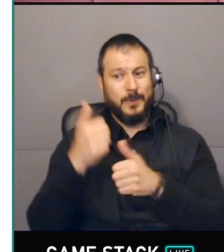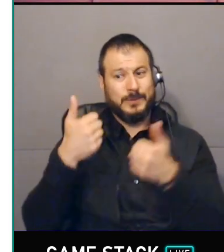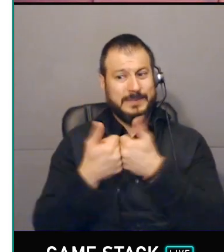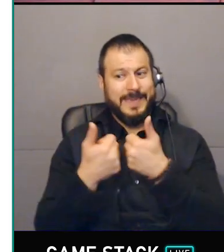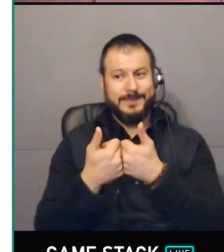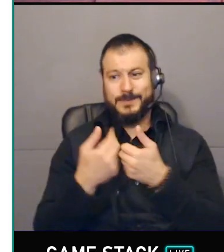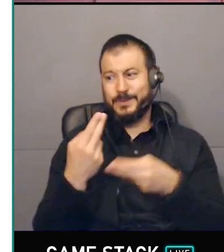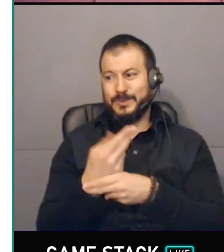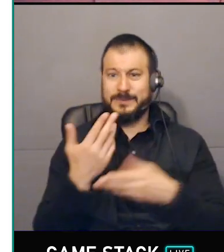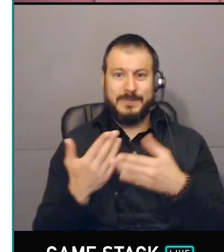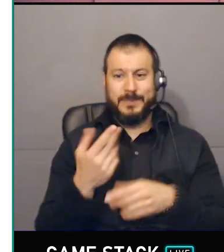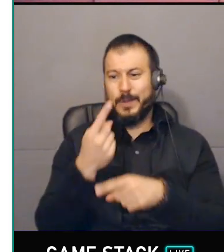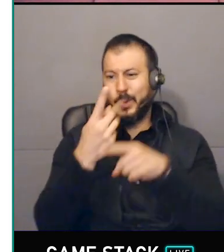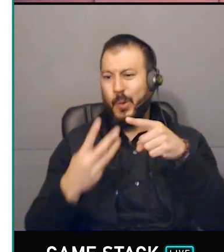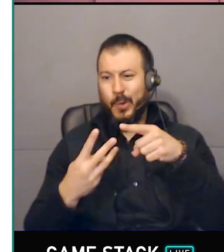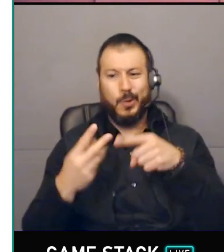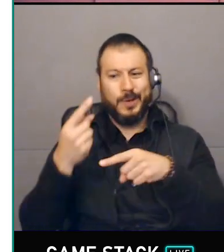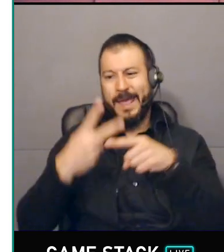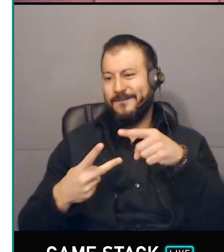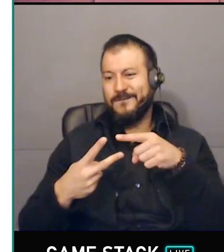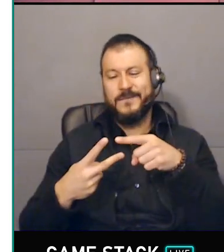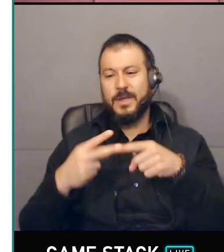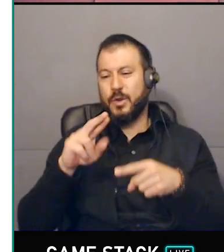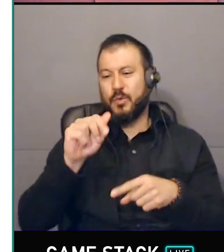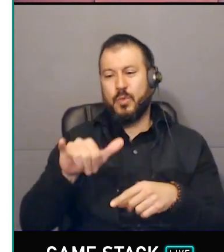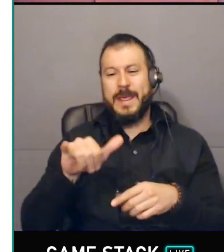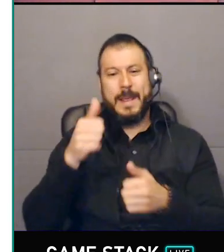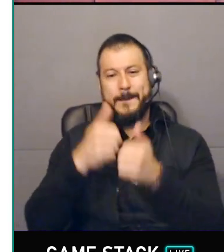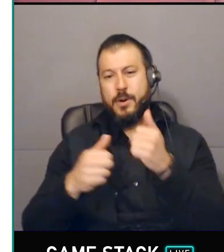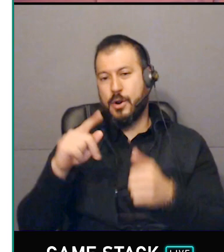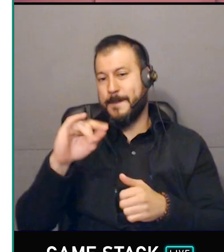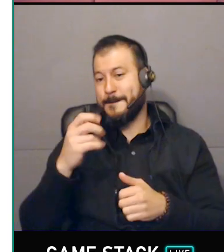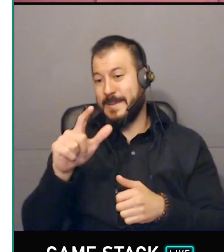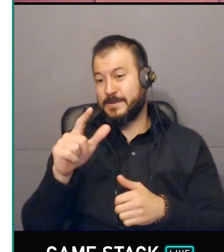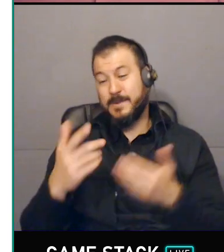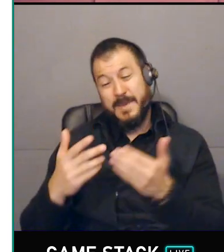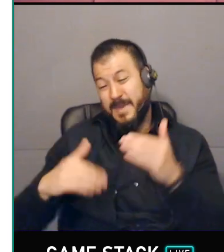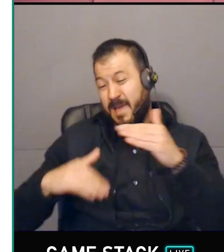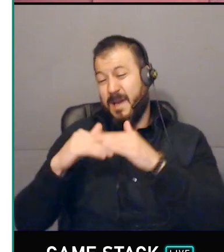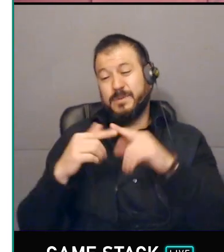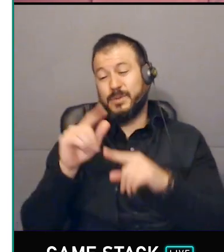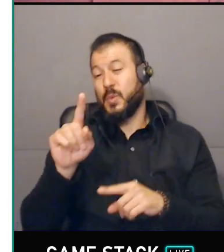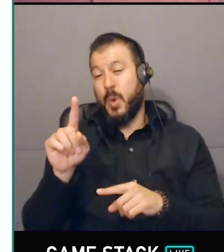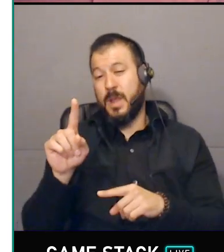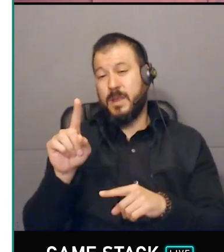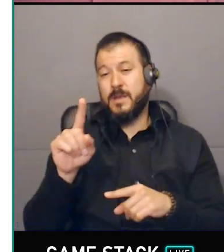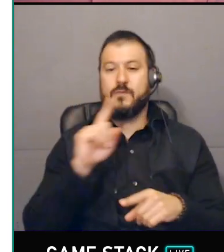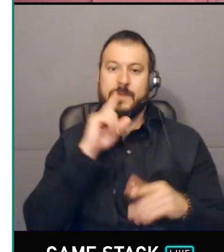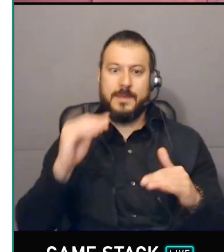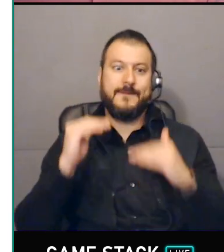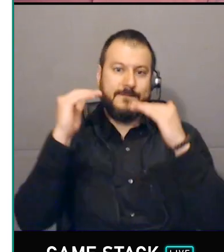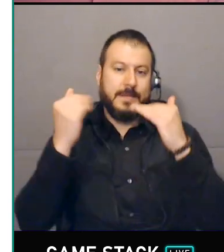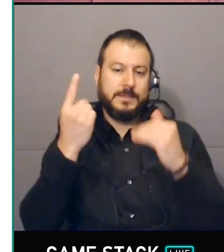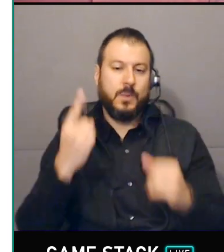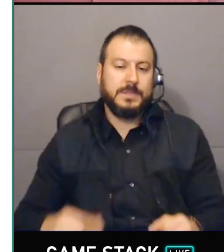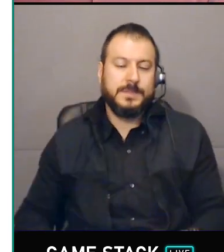most games use maybe a quarter or half ray per pixel, or maybe up to one and sort of really advanced once,